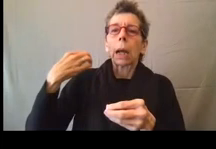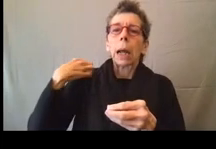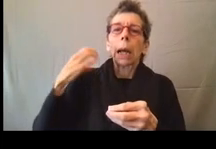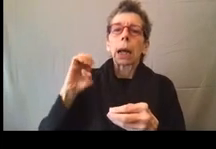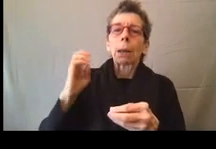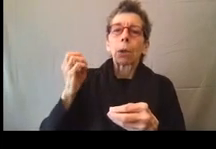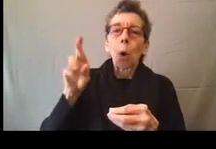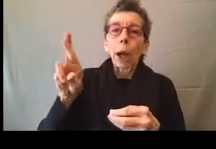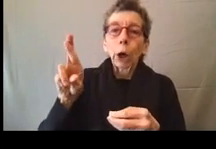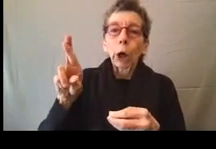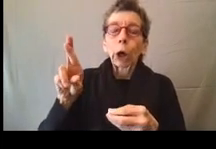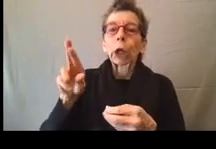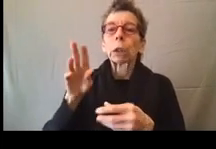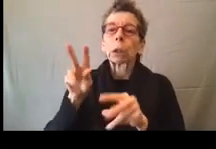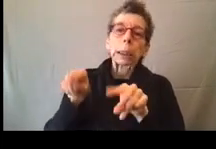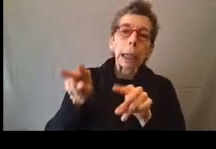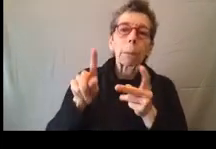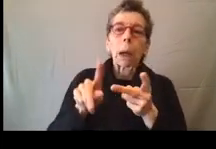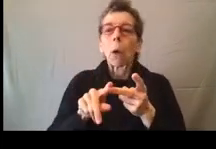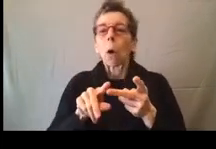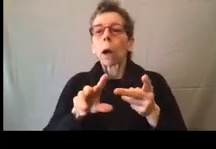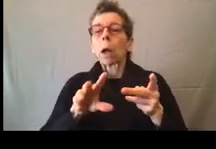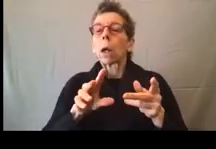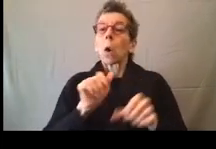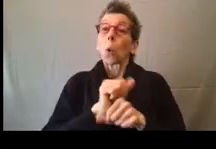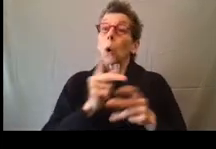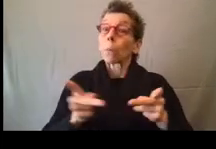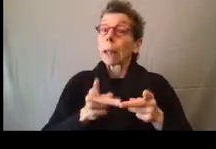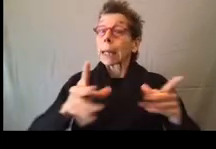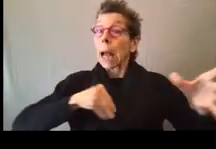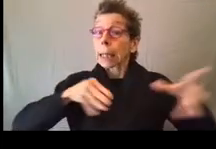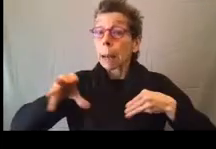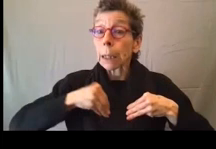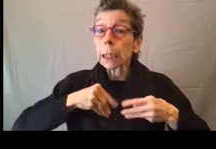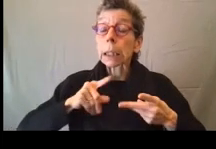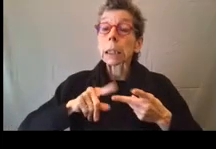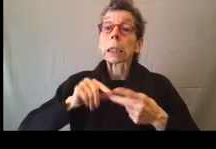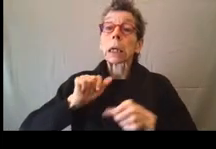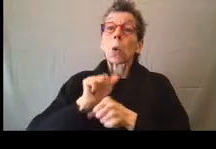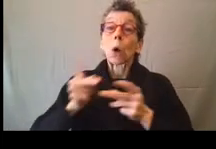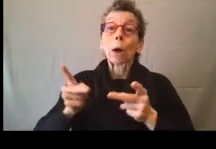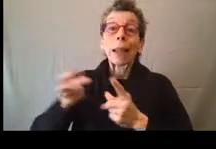acceptance of people with disabilities in the workplace, recruitment of folks with disabilities,